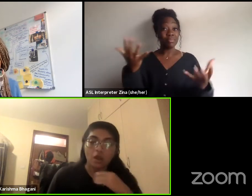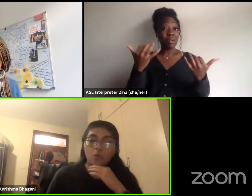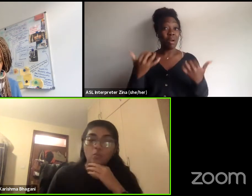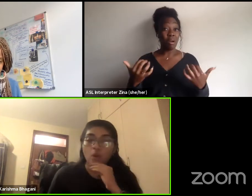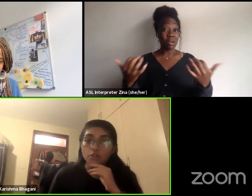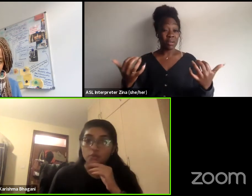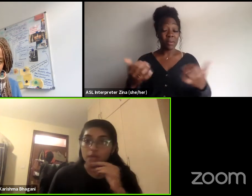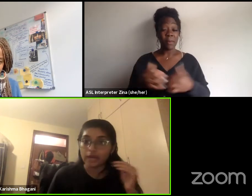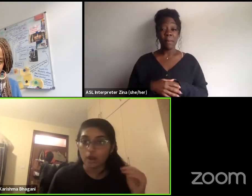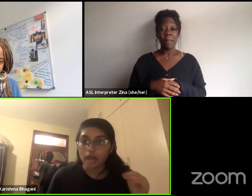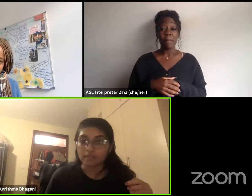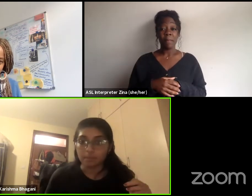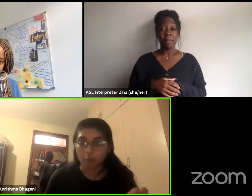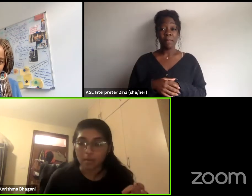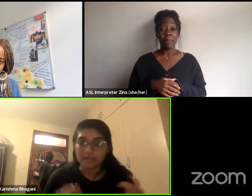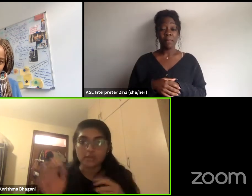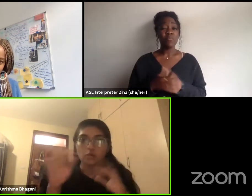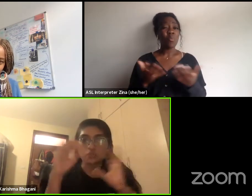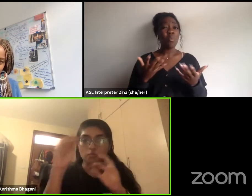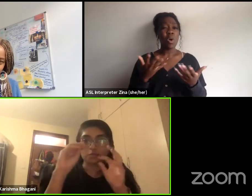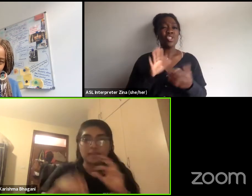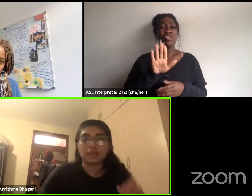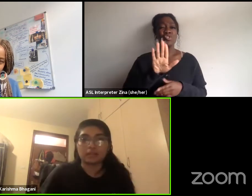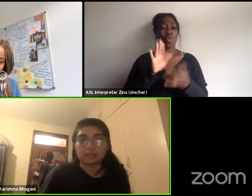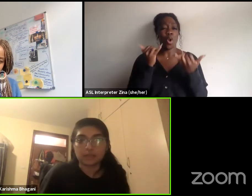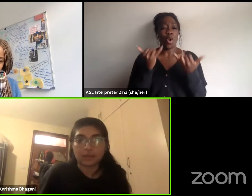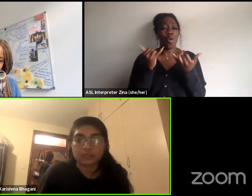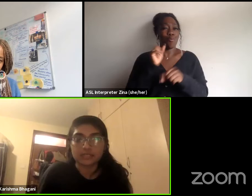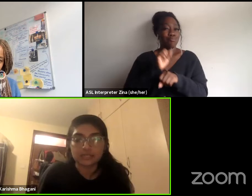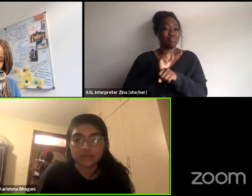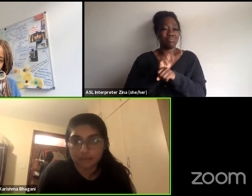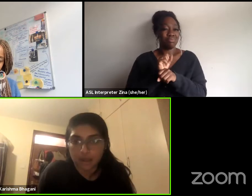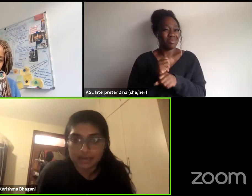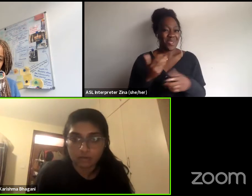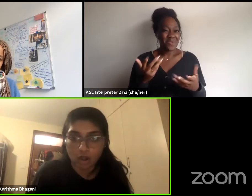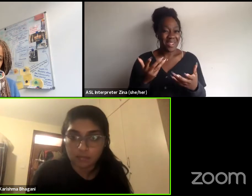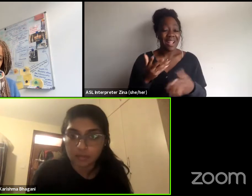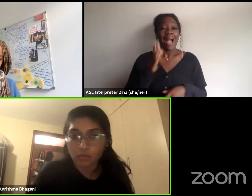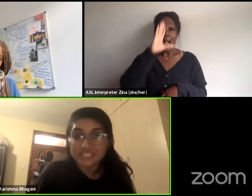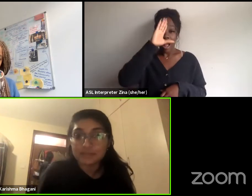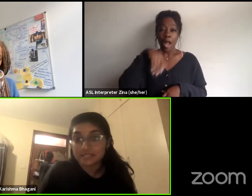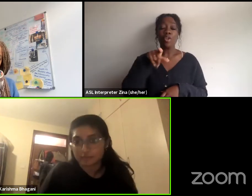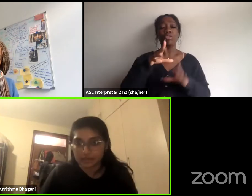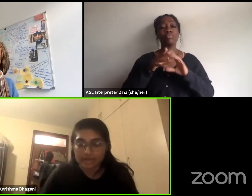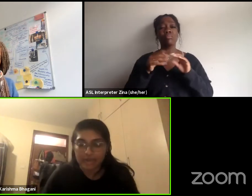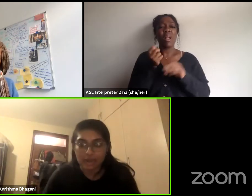what you're working on at the moment. I know you still, you're speaking a little bit about it earlier on, but what specifically,